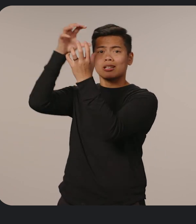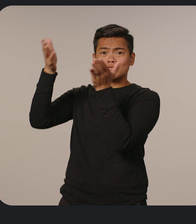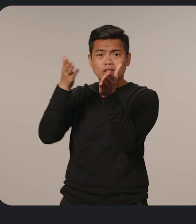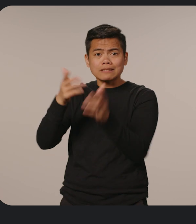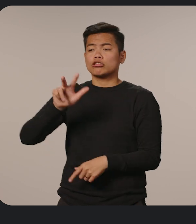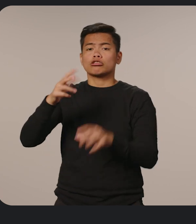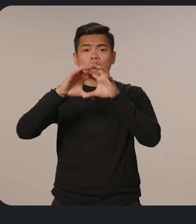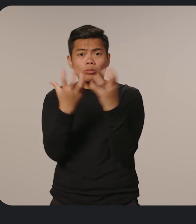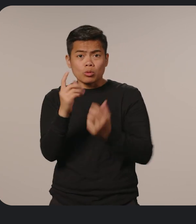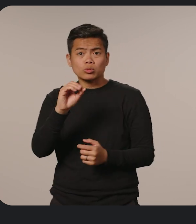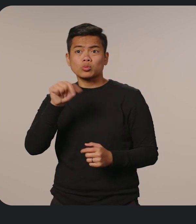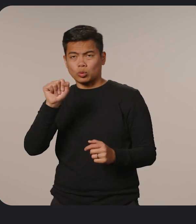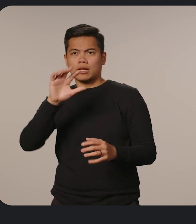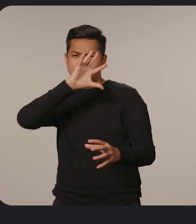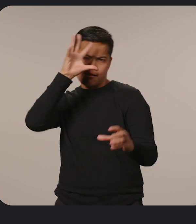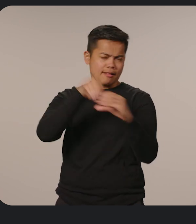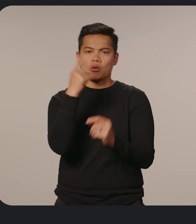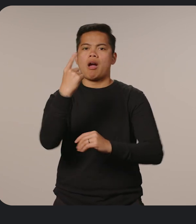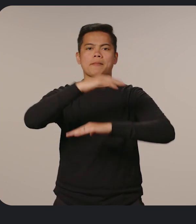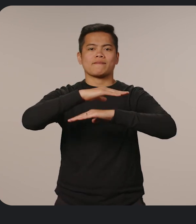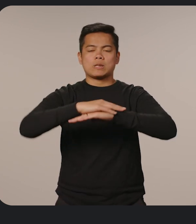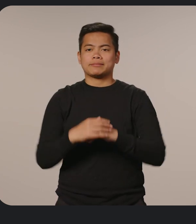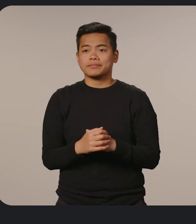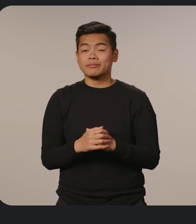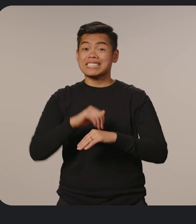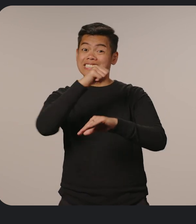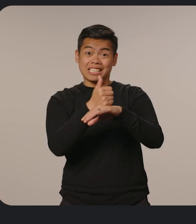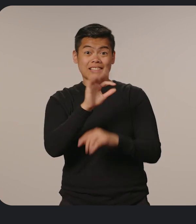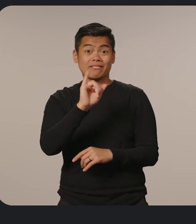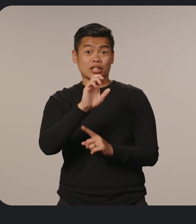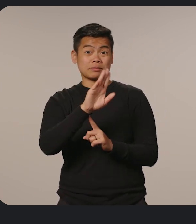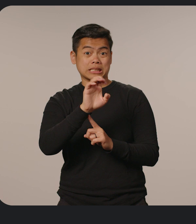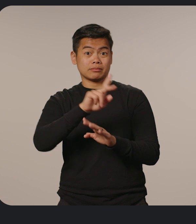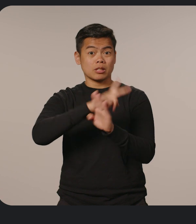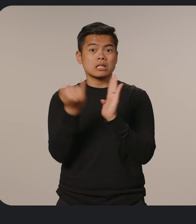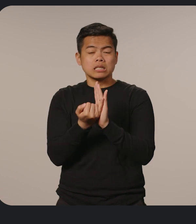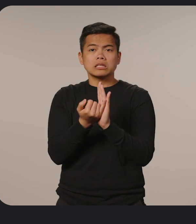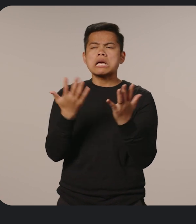under one platform setting up a Firebase project doesn't